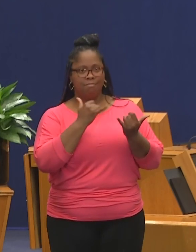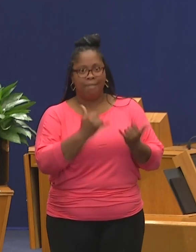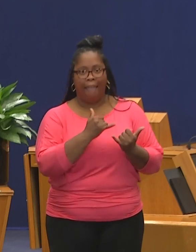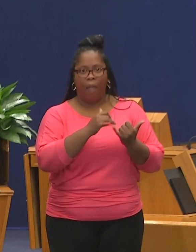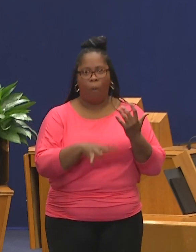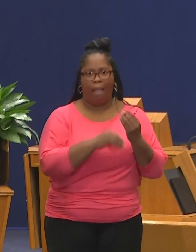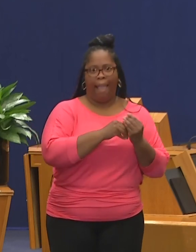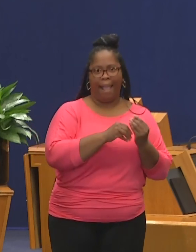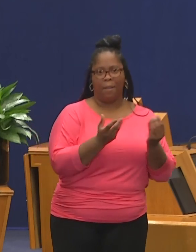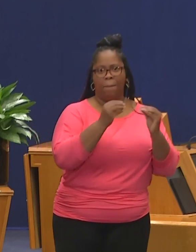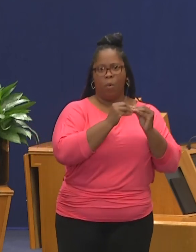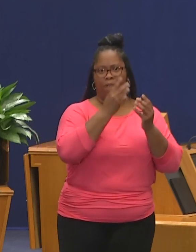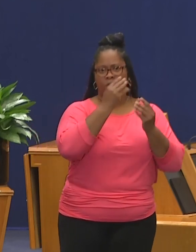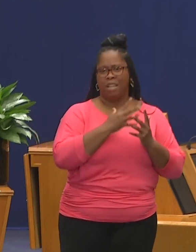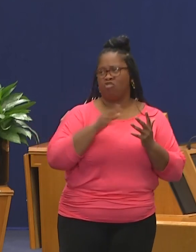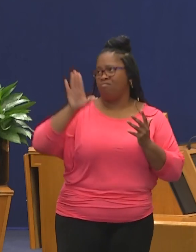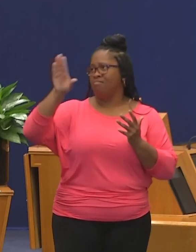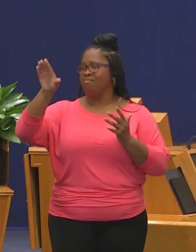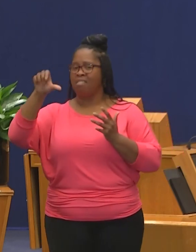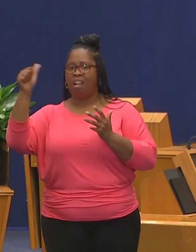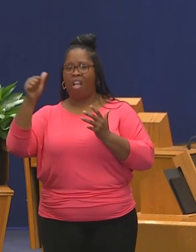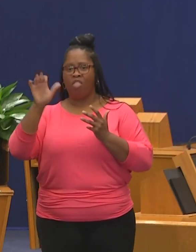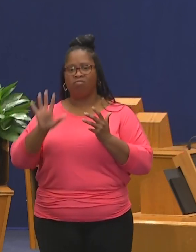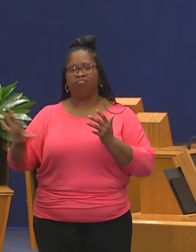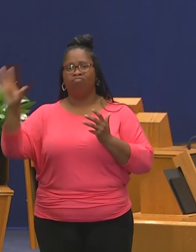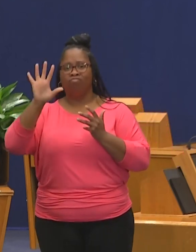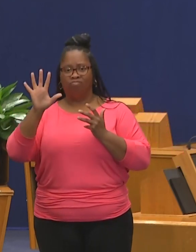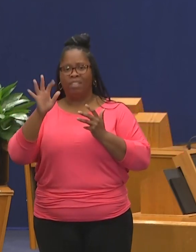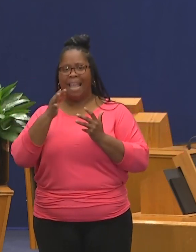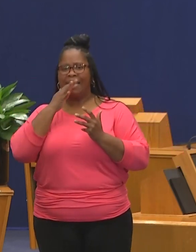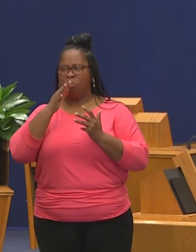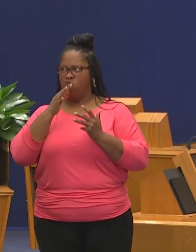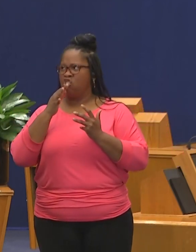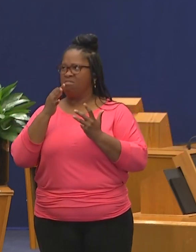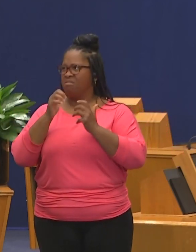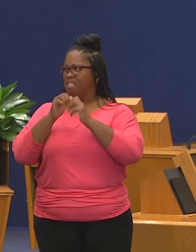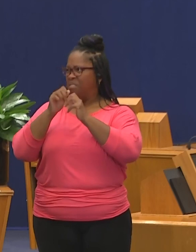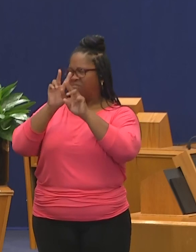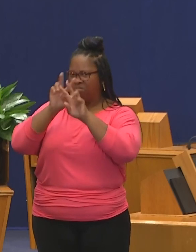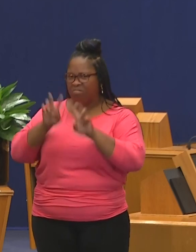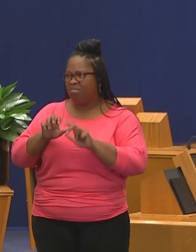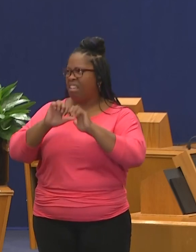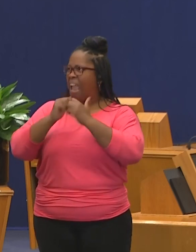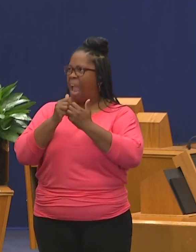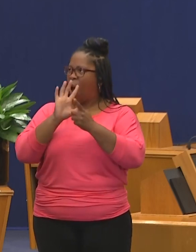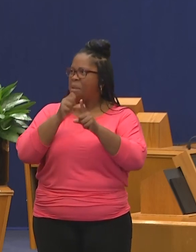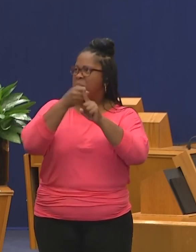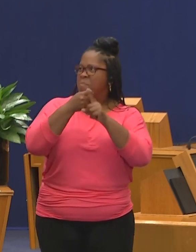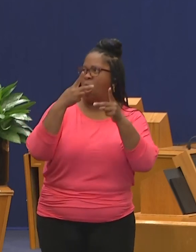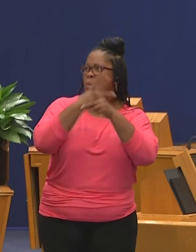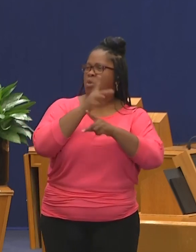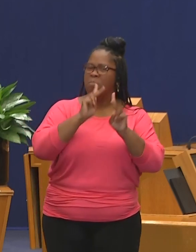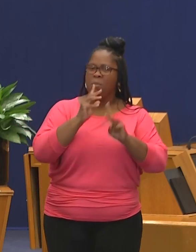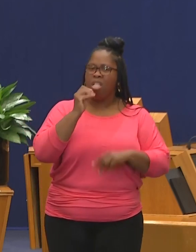AFRICAN-AMERICANS. WE'RE TAPPING INTO THAT EXPERTISE AND ENGAGING WITH